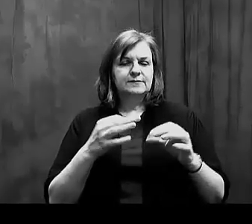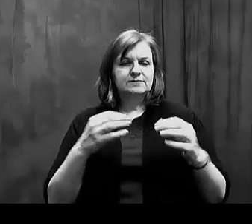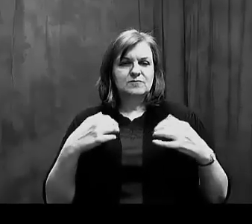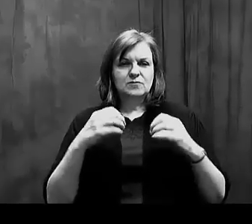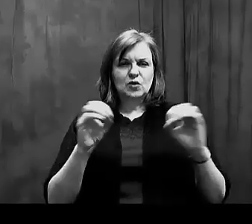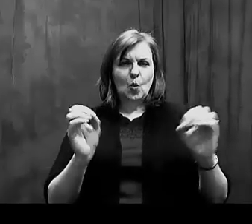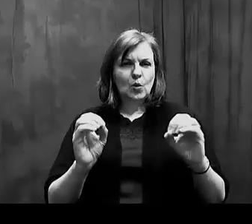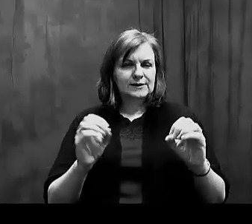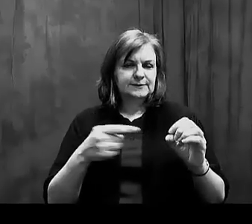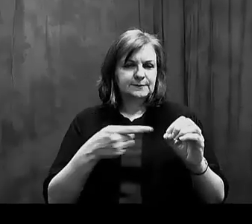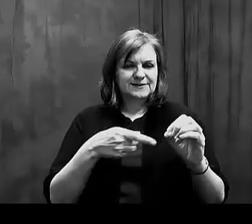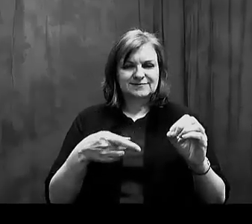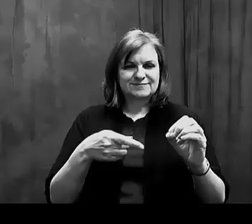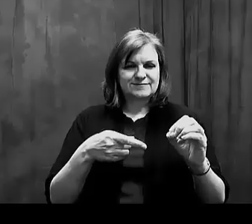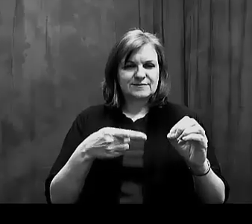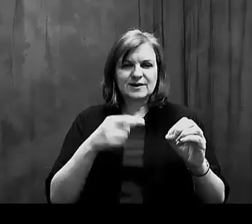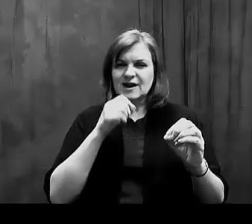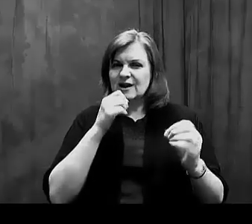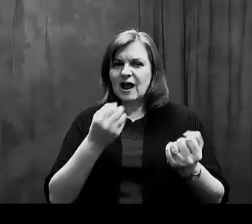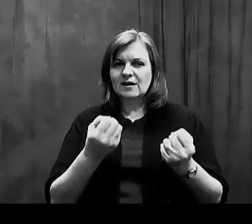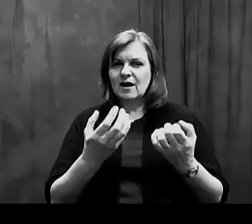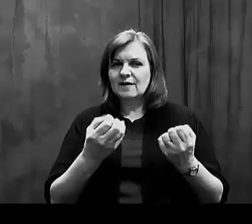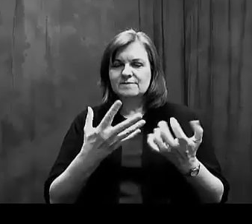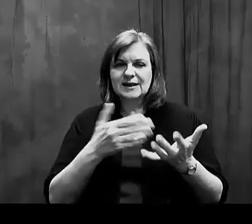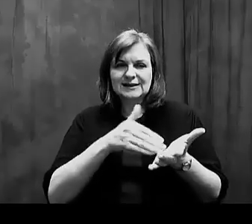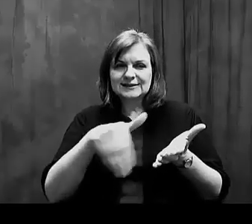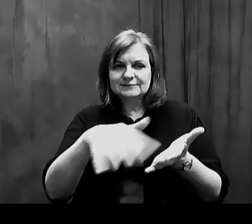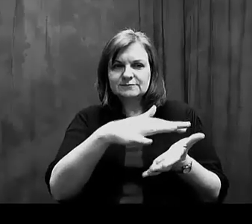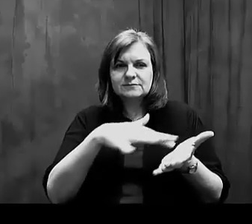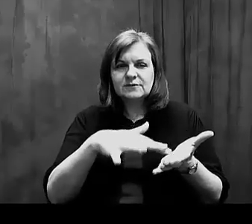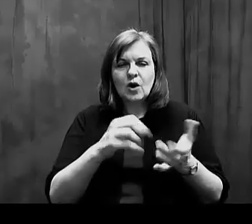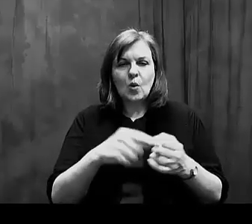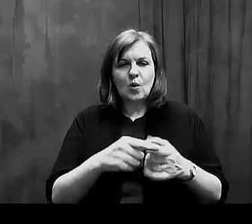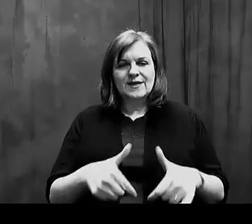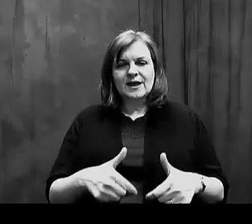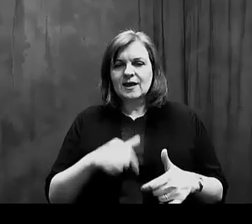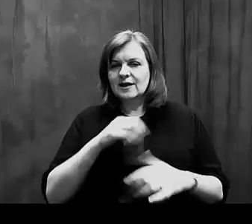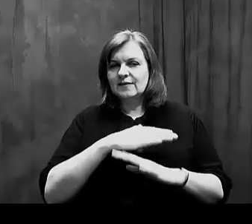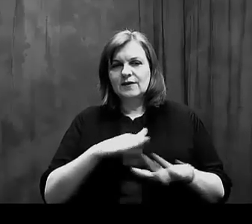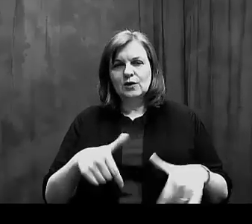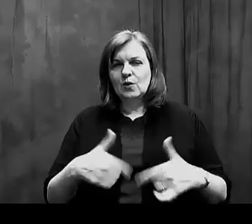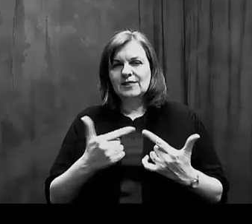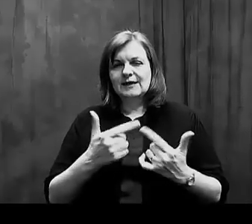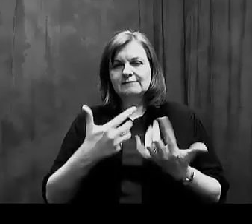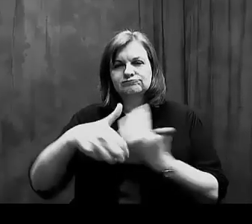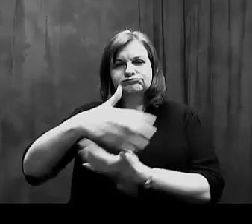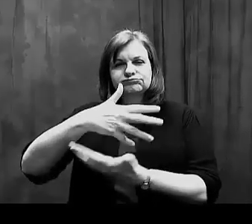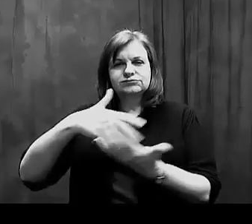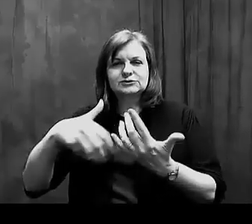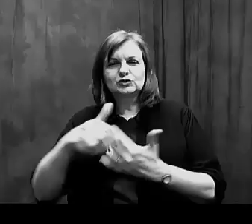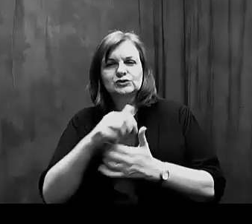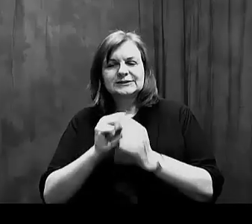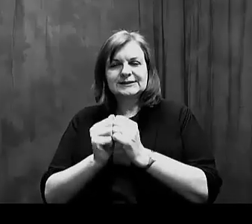female and male components meaning they can produce both eggs